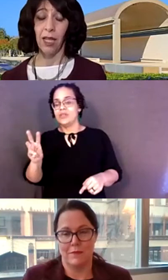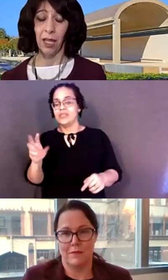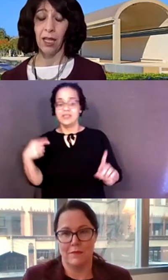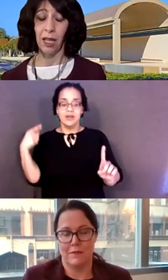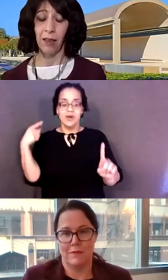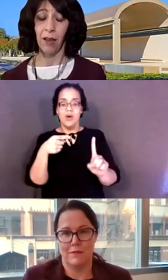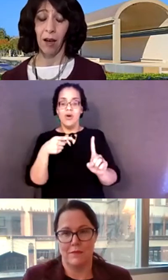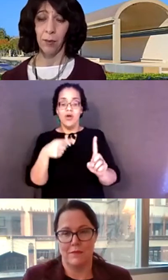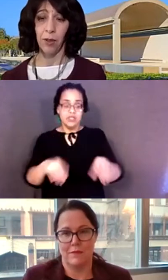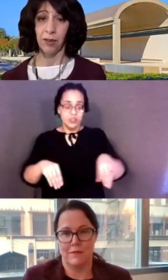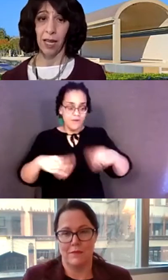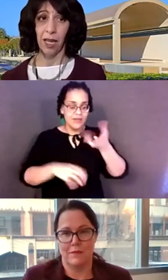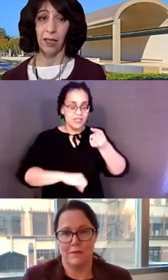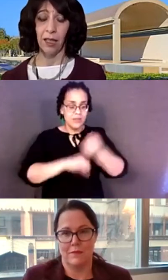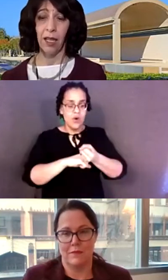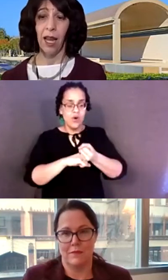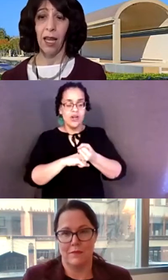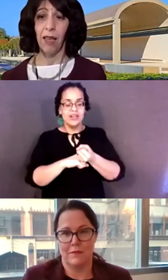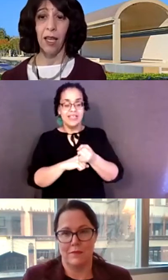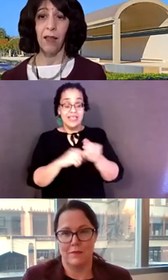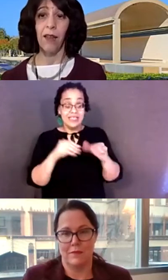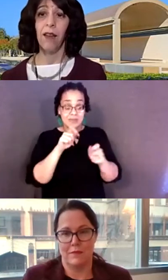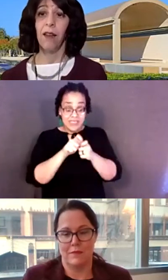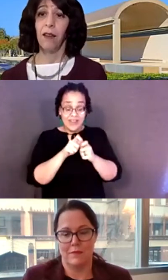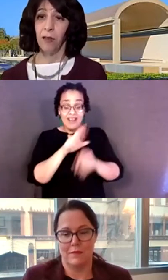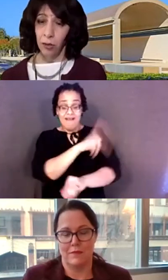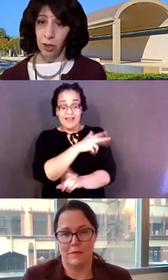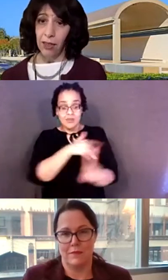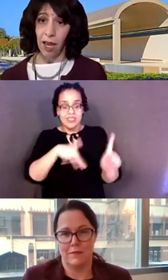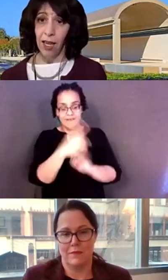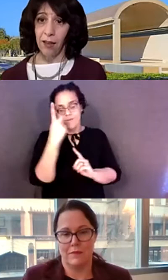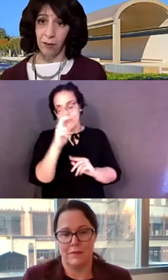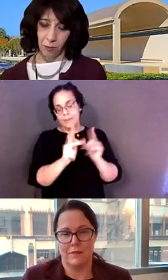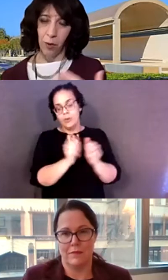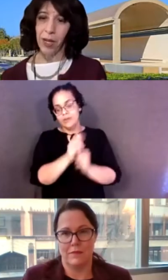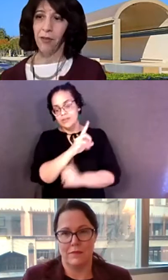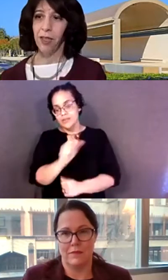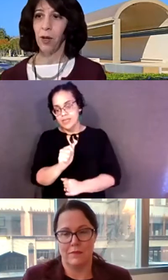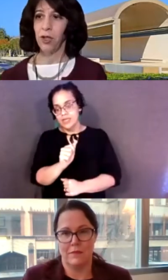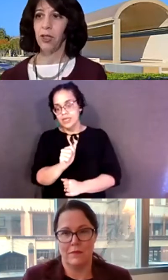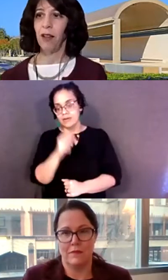need in the hospital setting and then